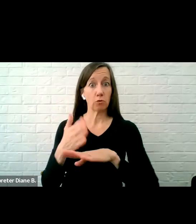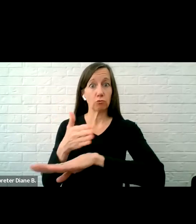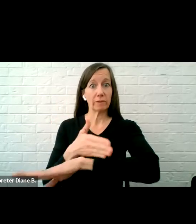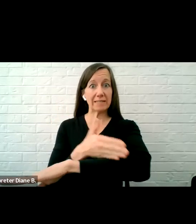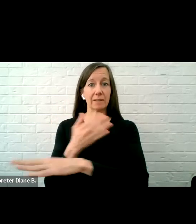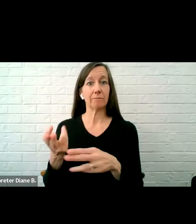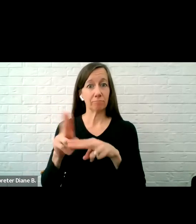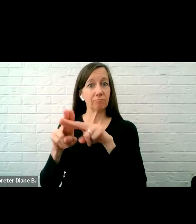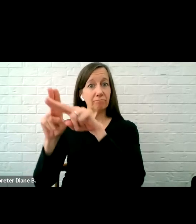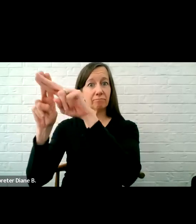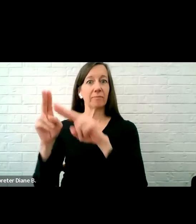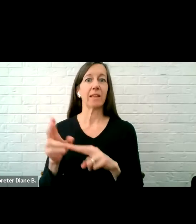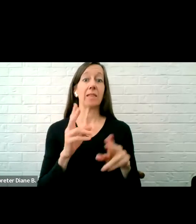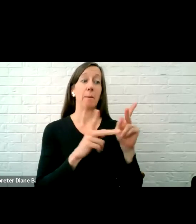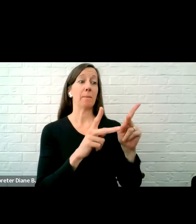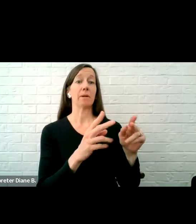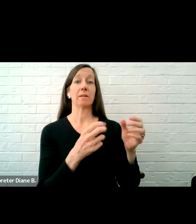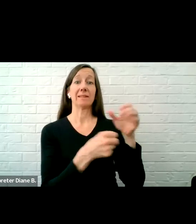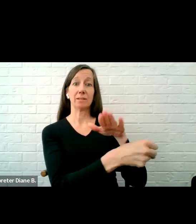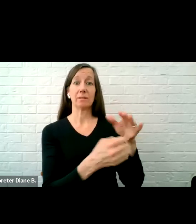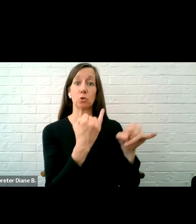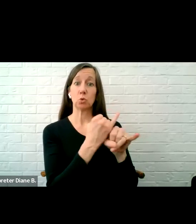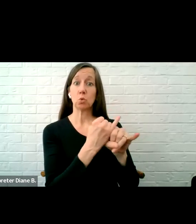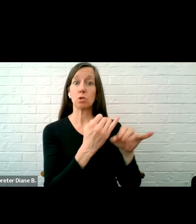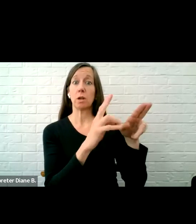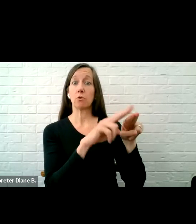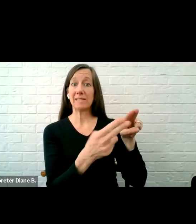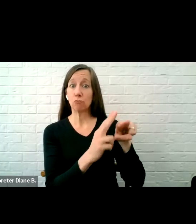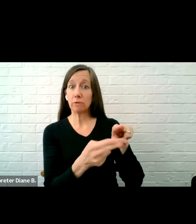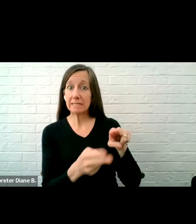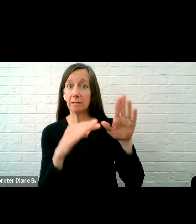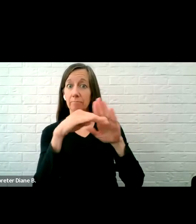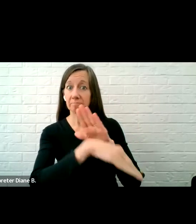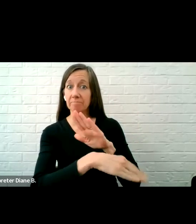institutions is decreasing. I think that data still brings home the load method housing options